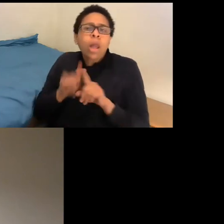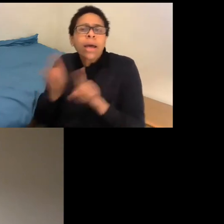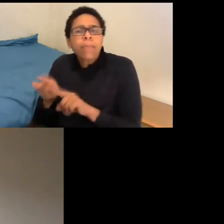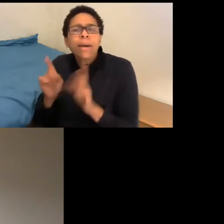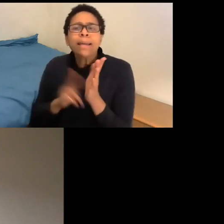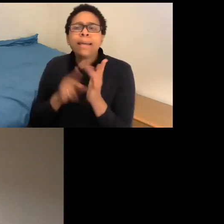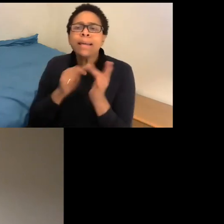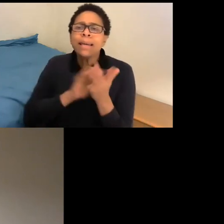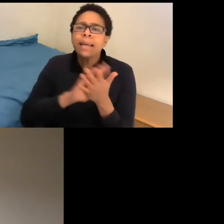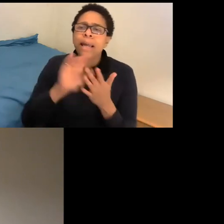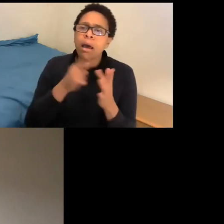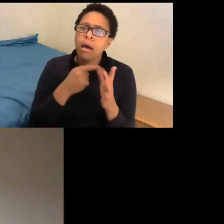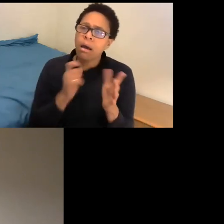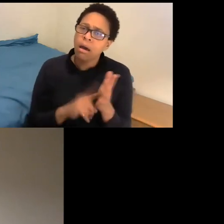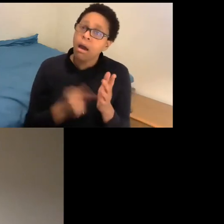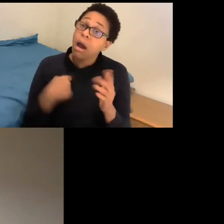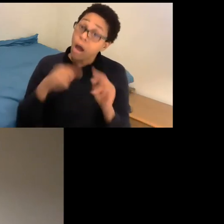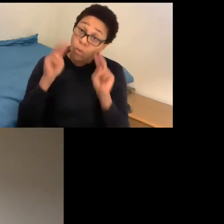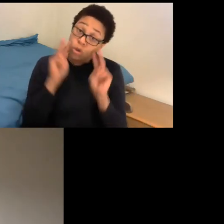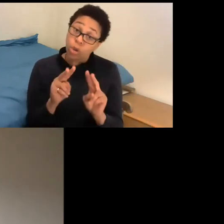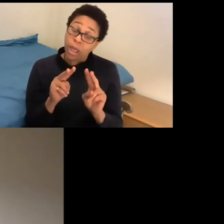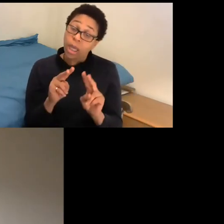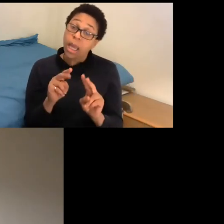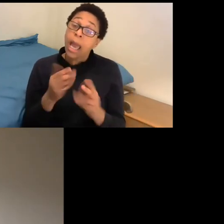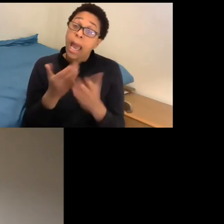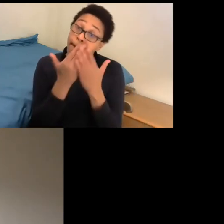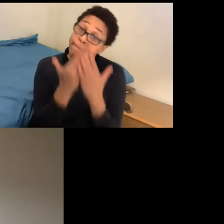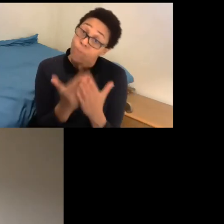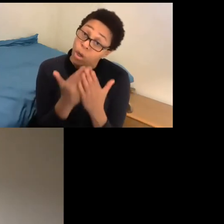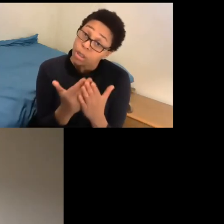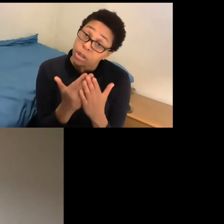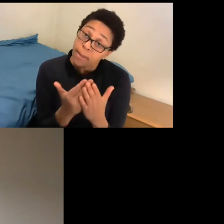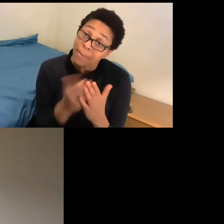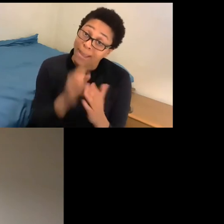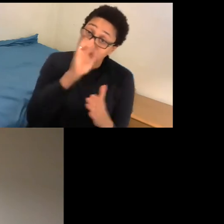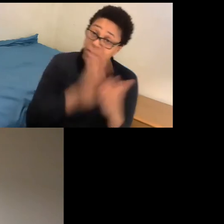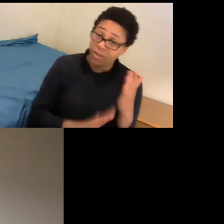queer Muslims in both countries. She was examining the roles of